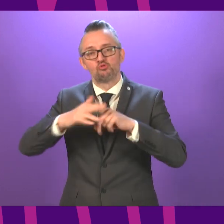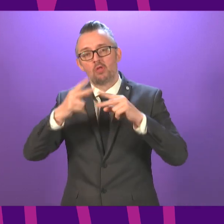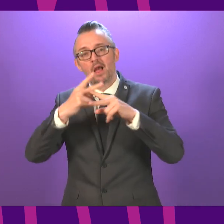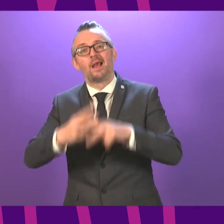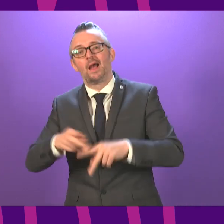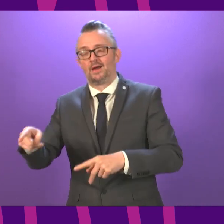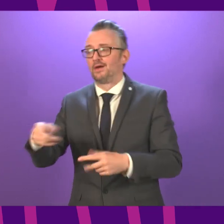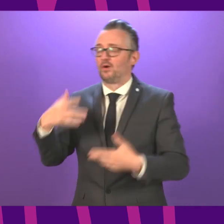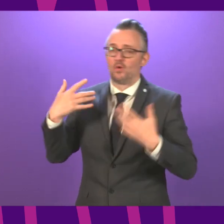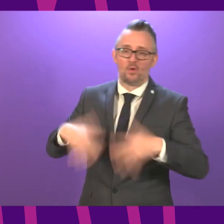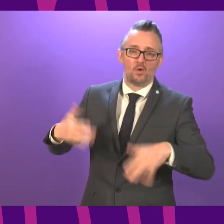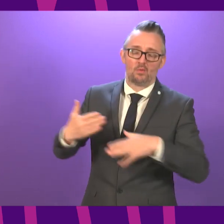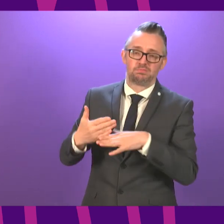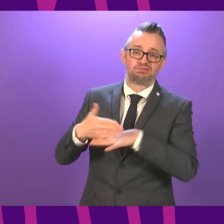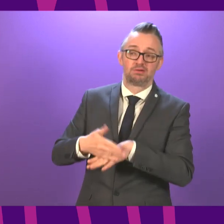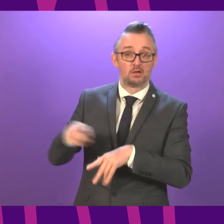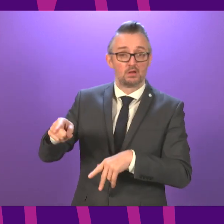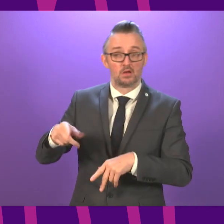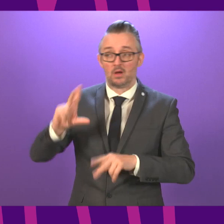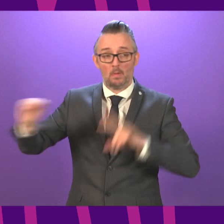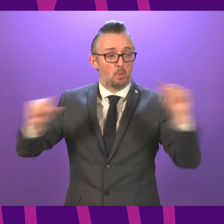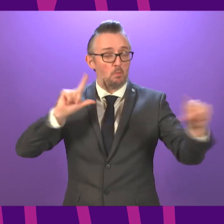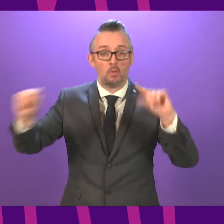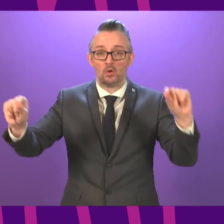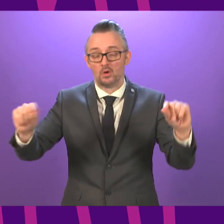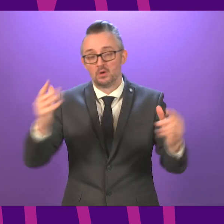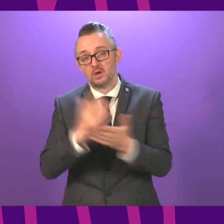be disastrous for all of us. EU citizens who are currently resident and working in